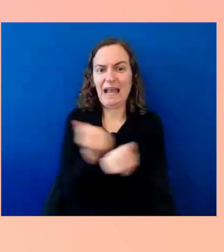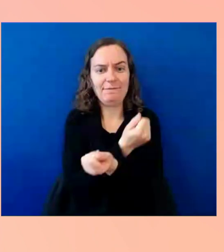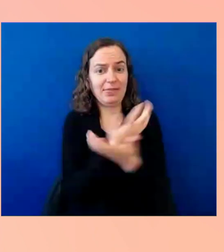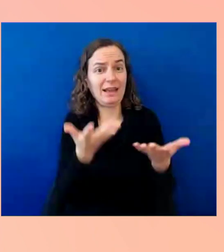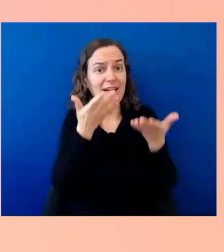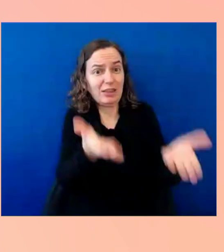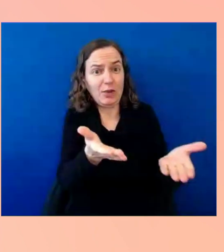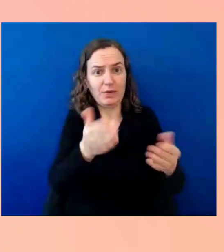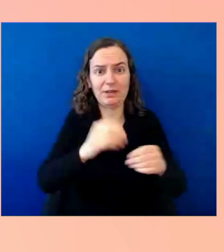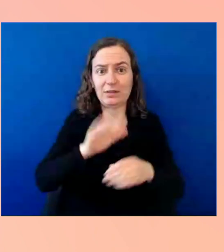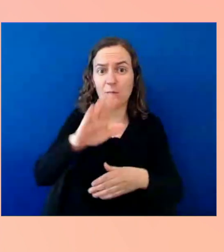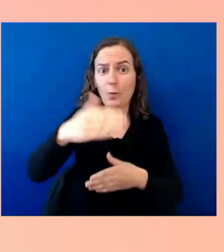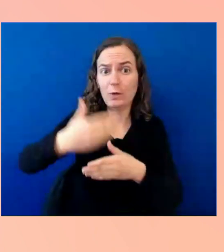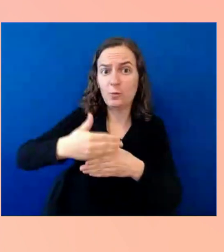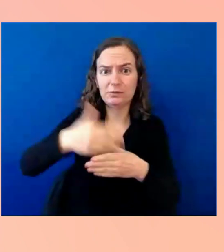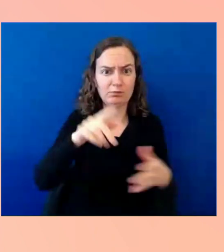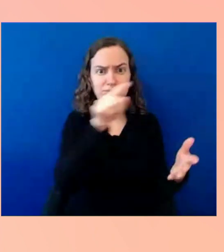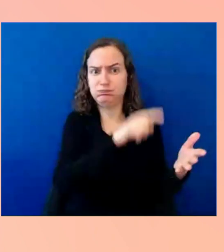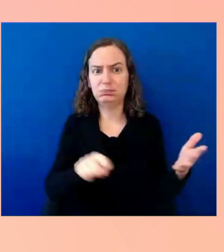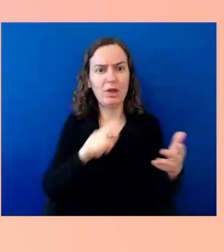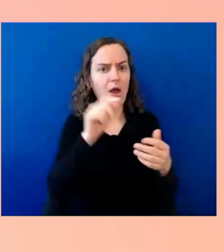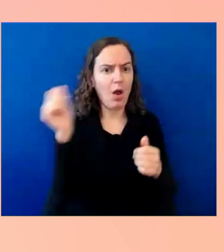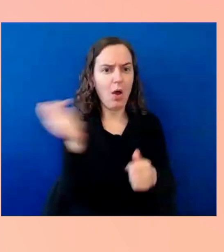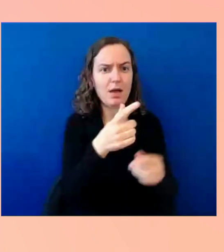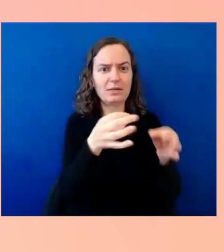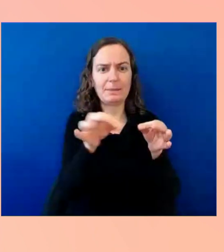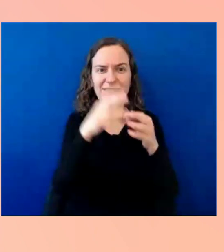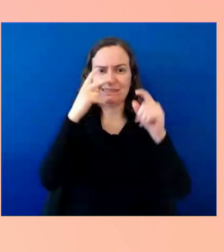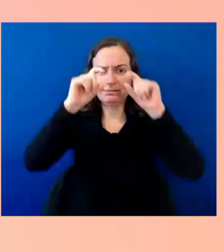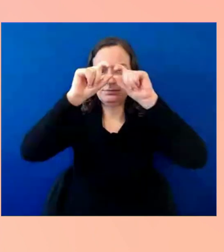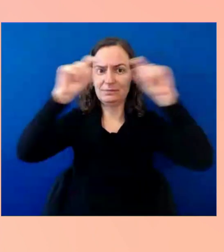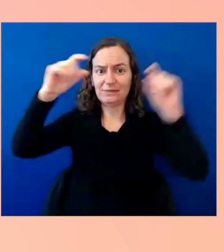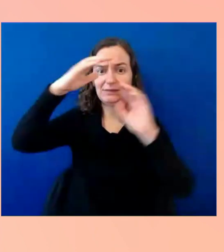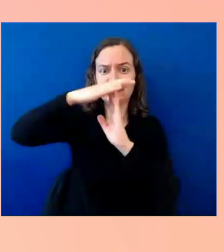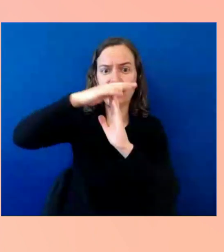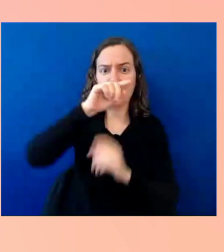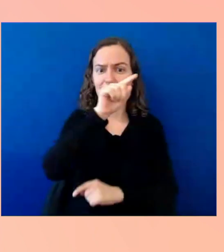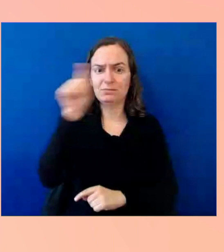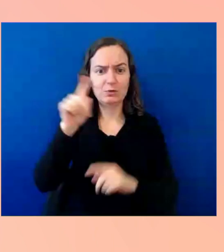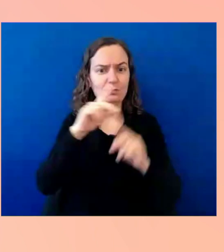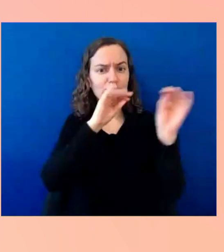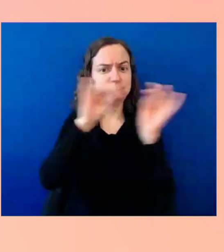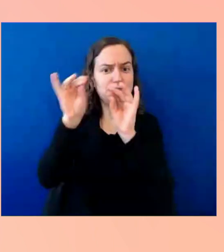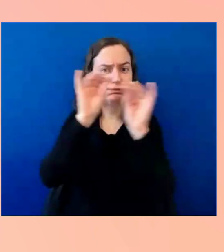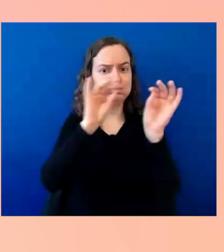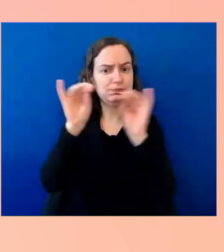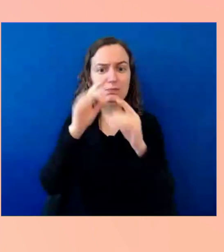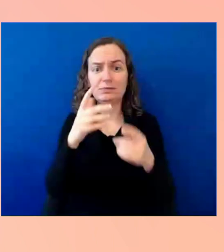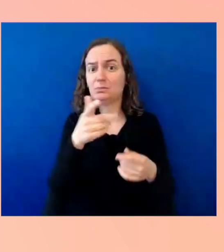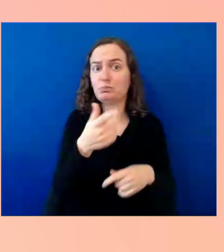Now you can even move the captions window and place it anywhere on the screen and you can also personalize these.